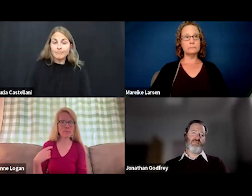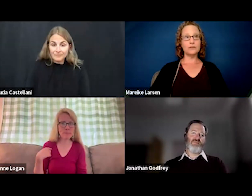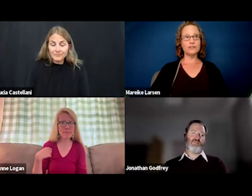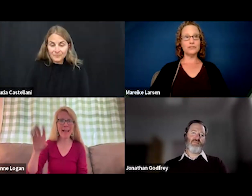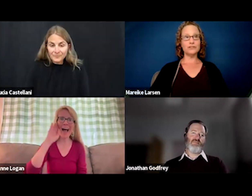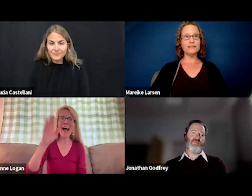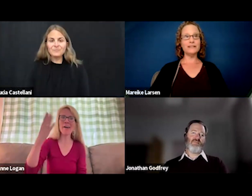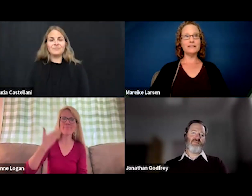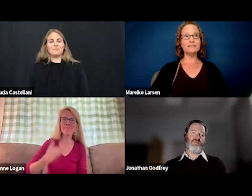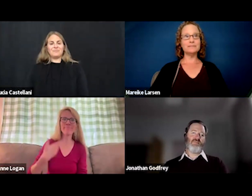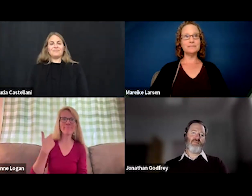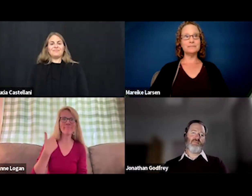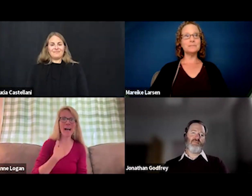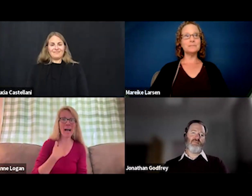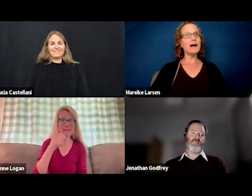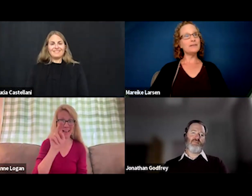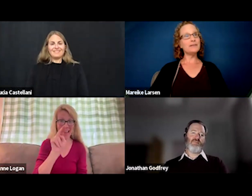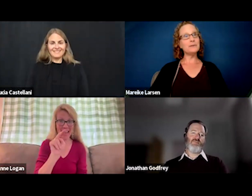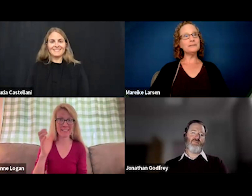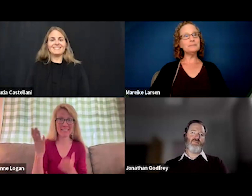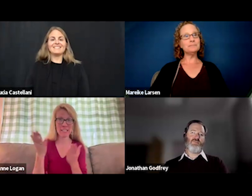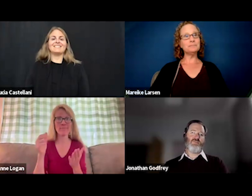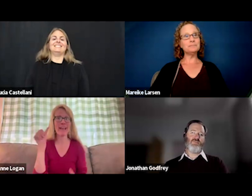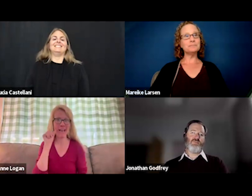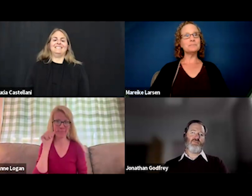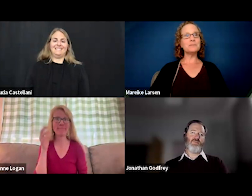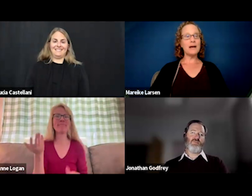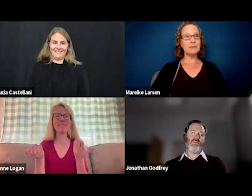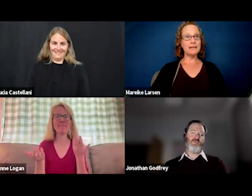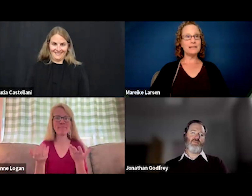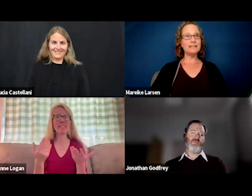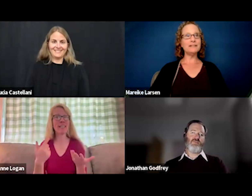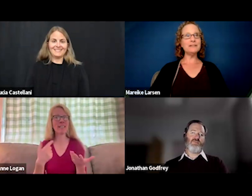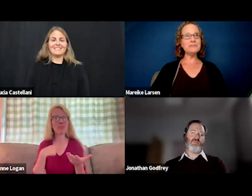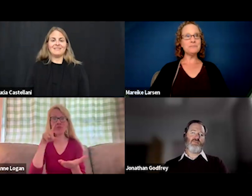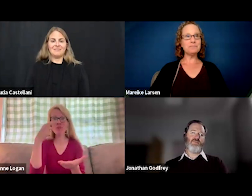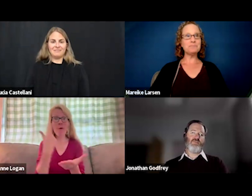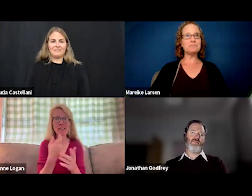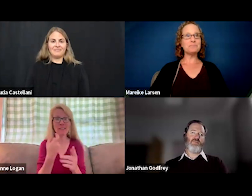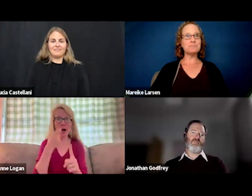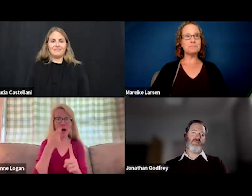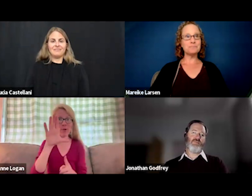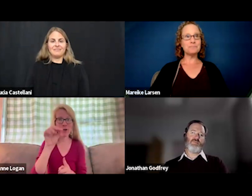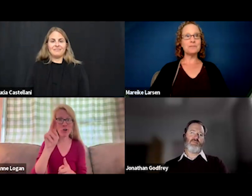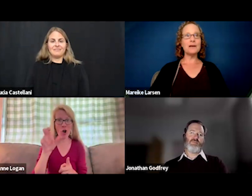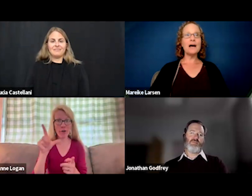Certainly. Hi, everyone. I'm Anne here.